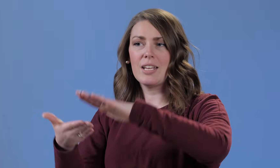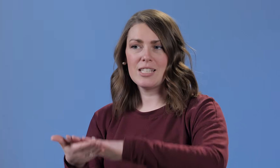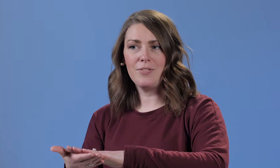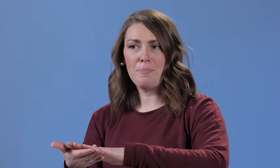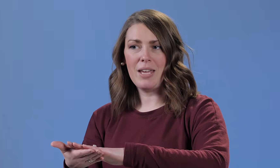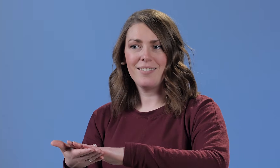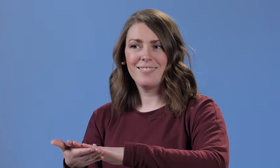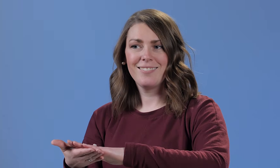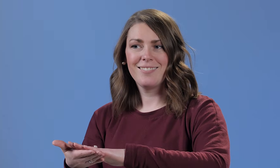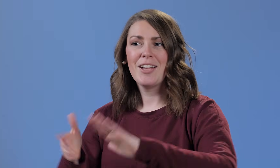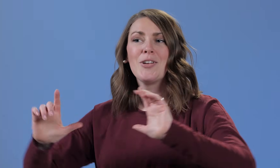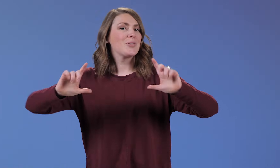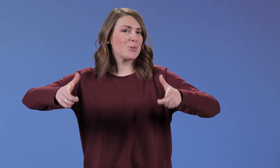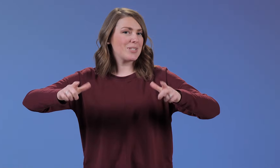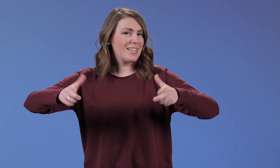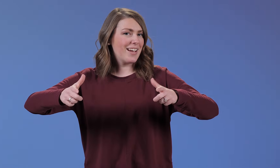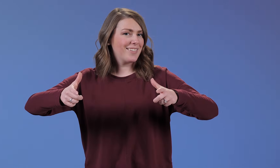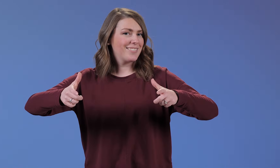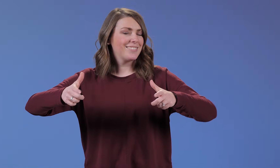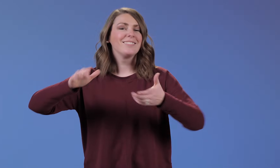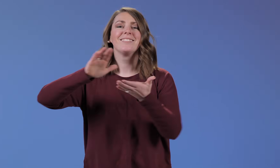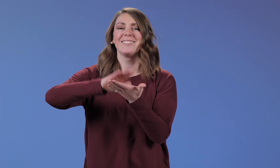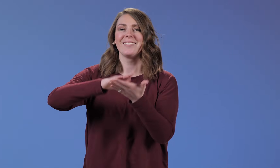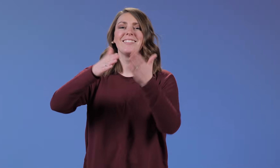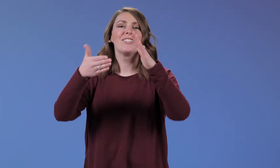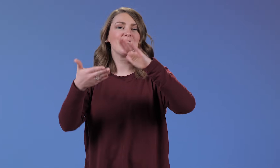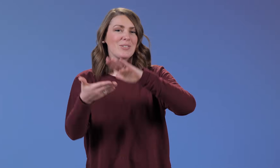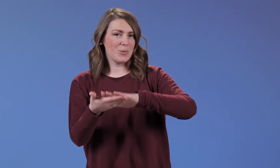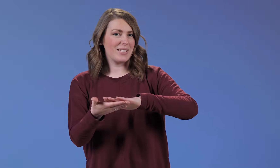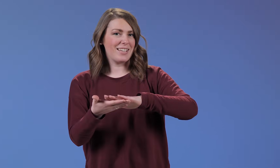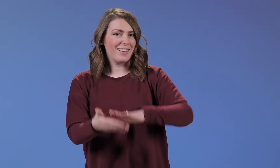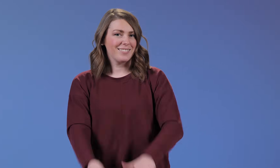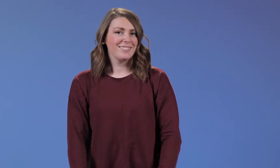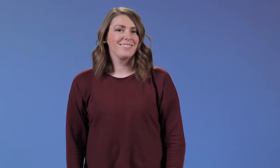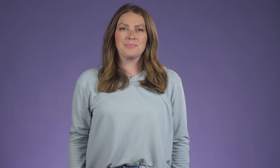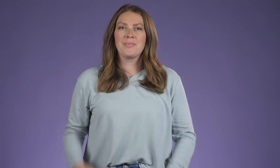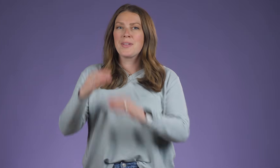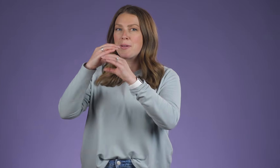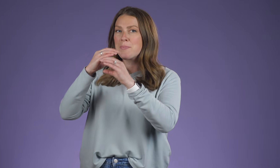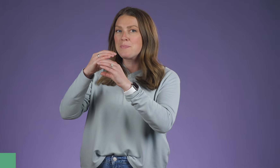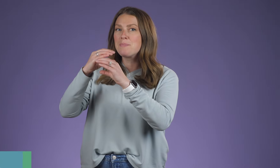that it's flipping. Tortilla. Tortilla.